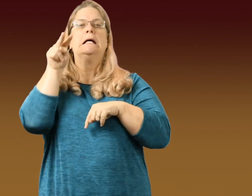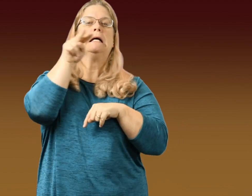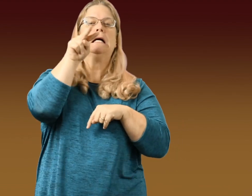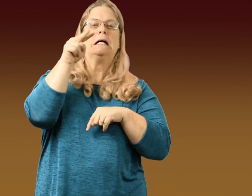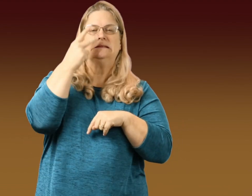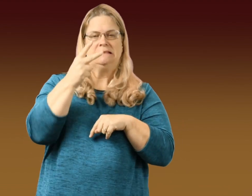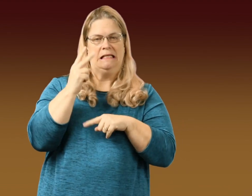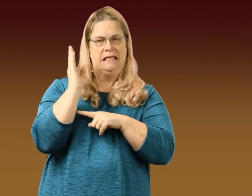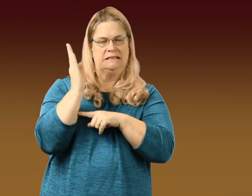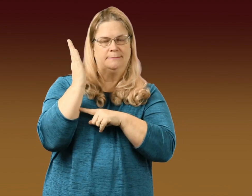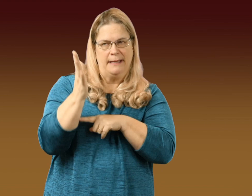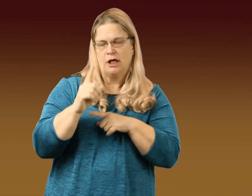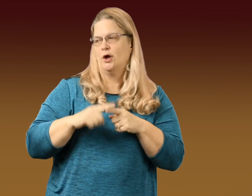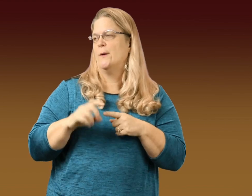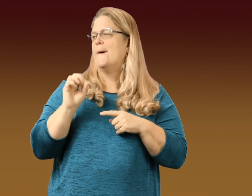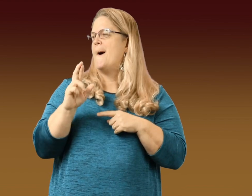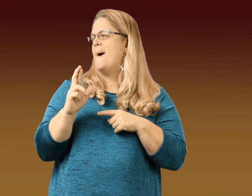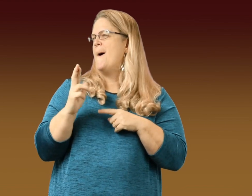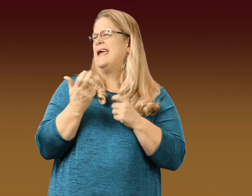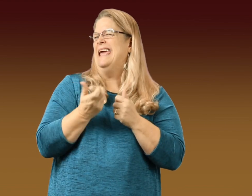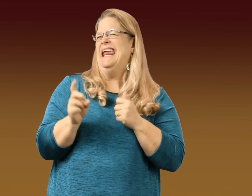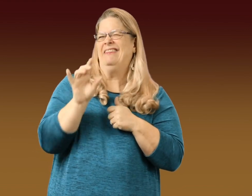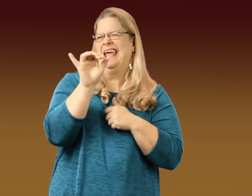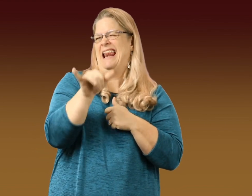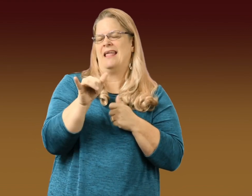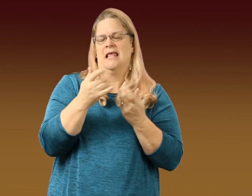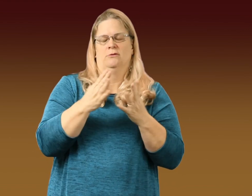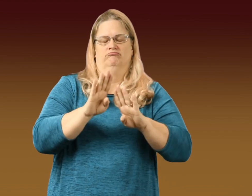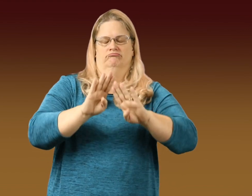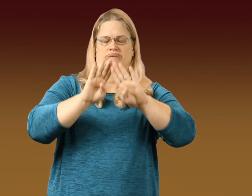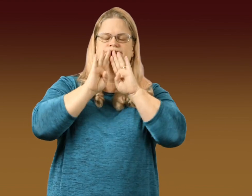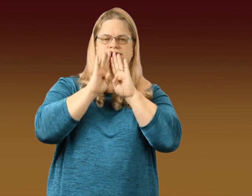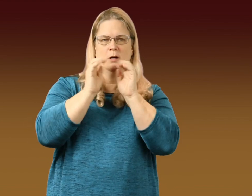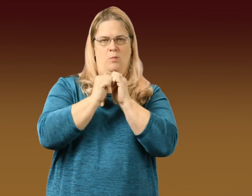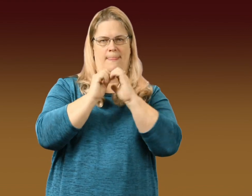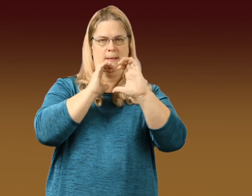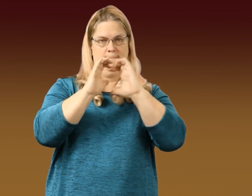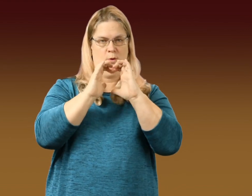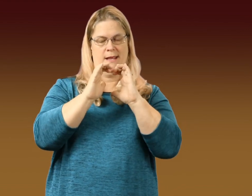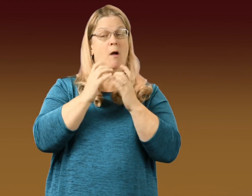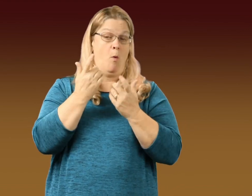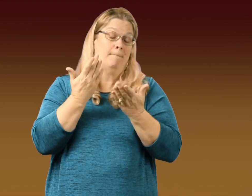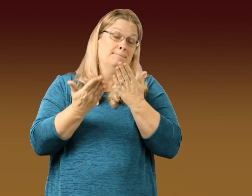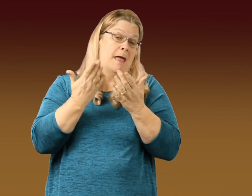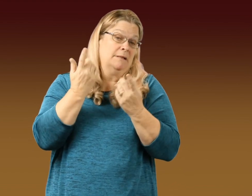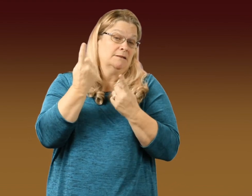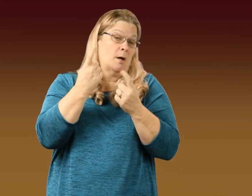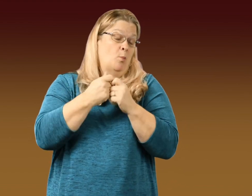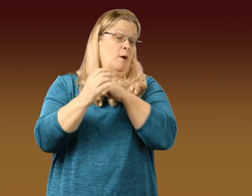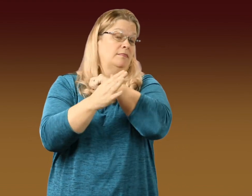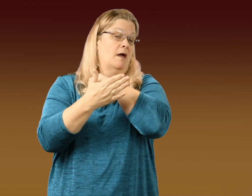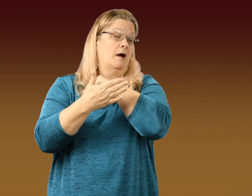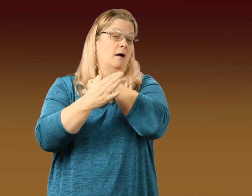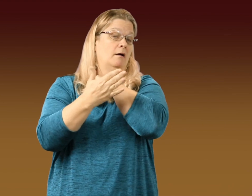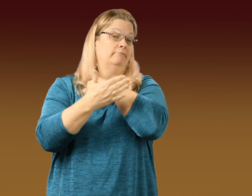or perhaps maybe you can't see the speaker, or anything like that, that causes frustration with communication.